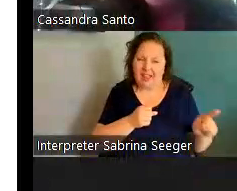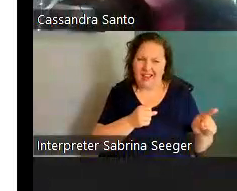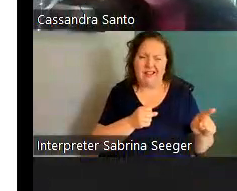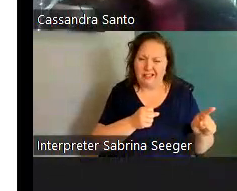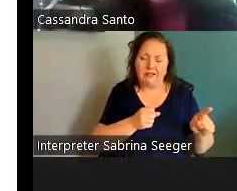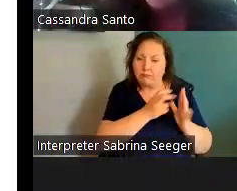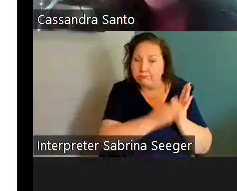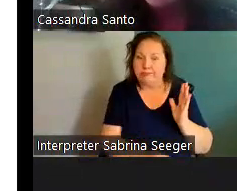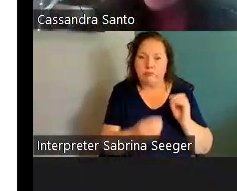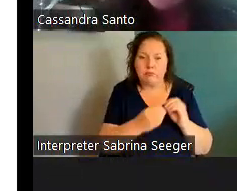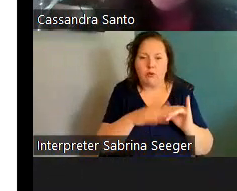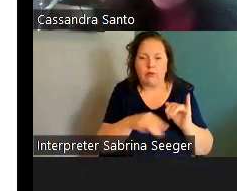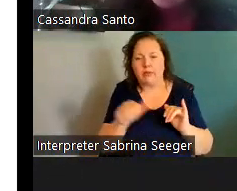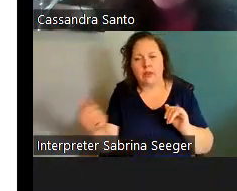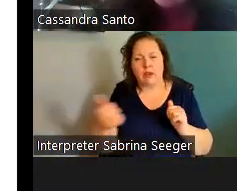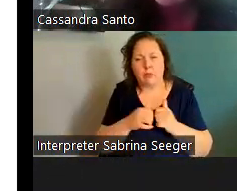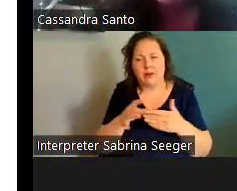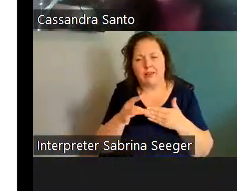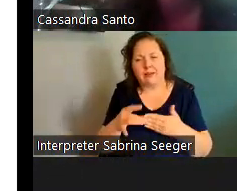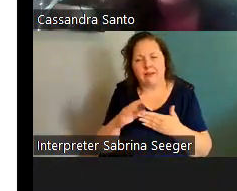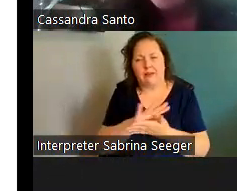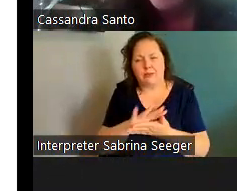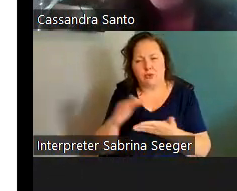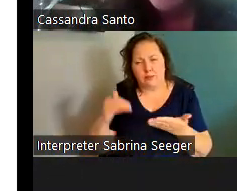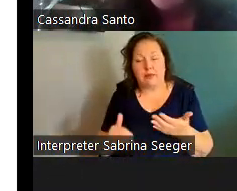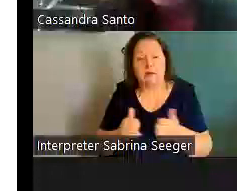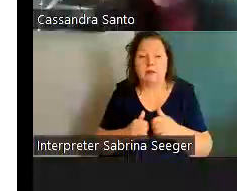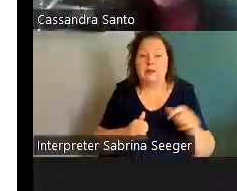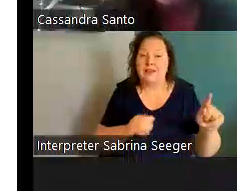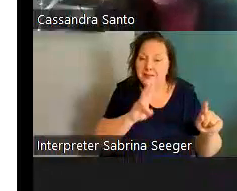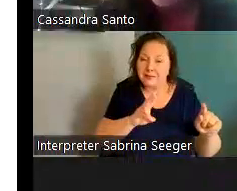than the others that you'll find in our guidance document. It has a 7 page narrative that walks